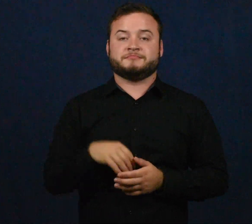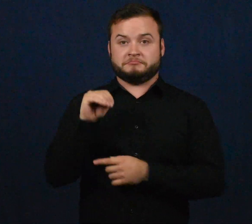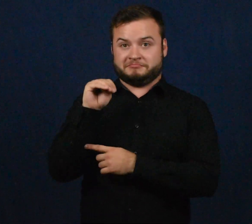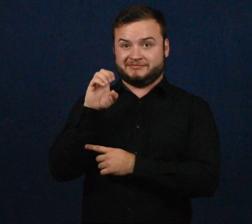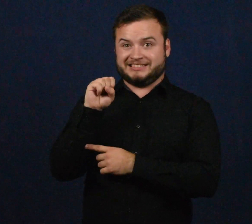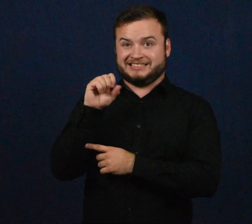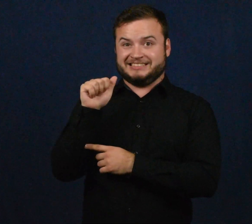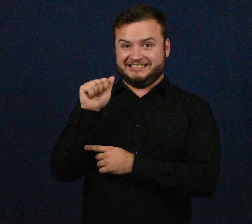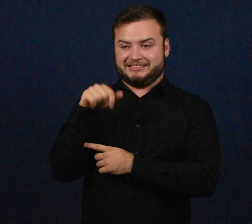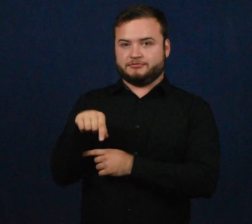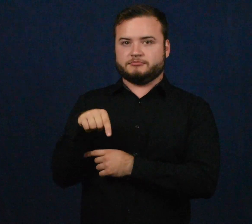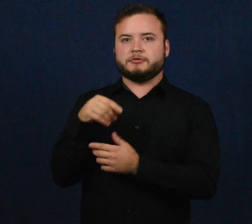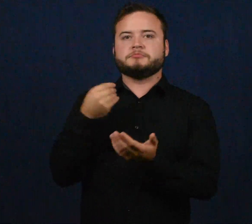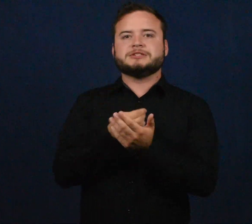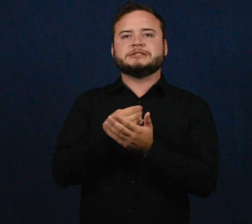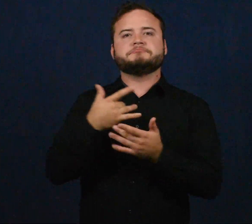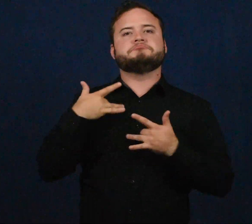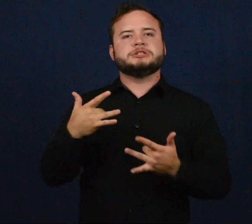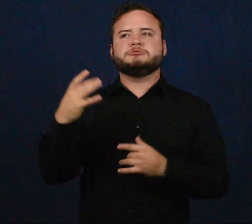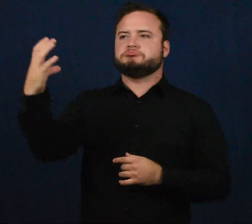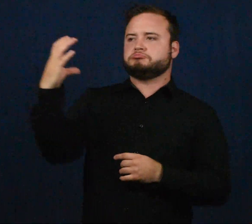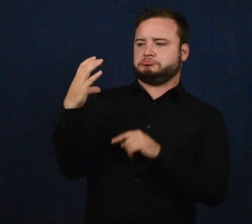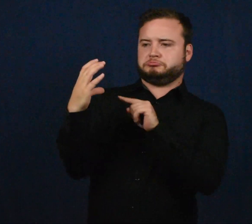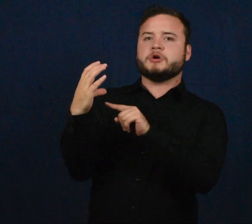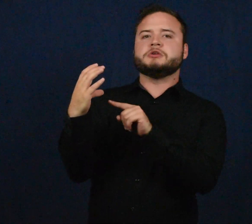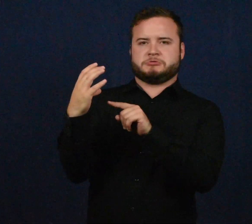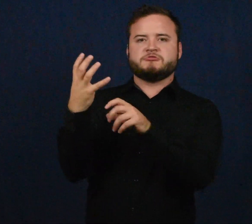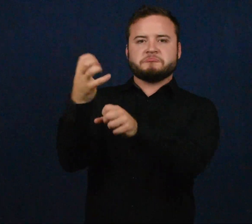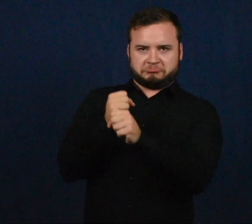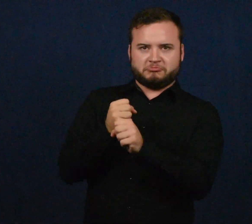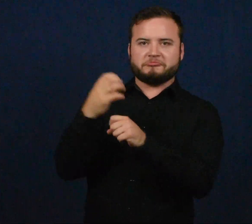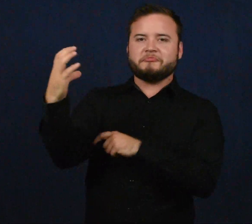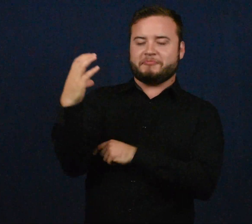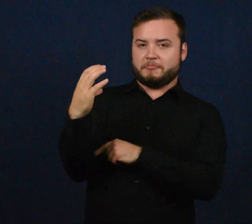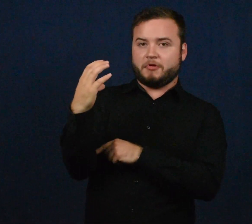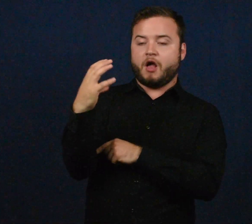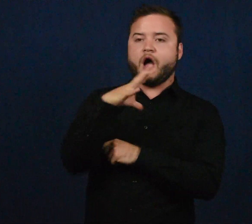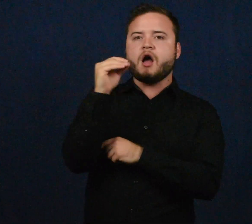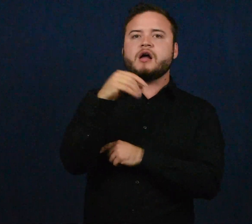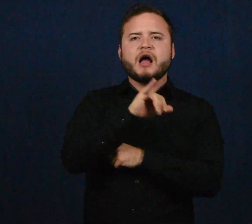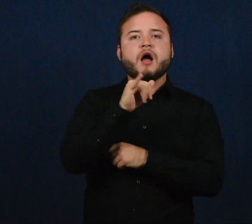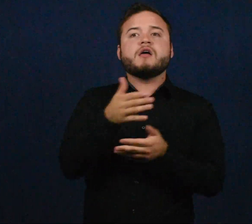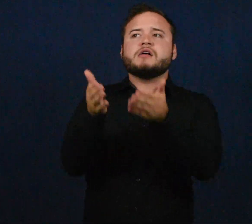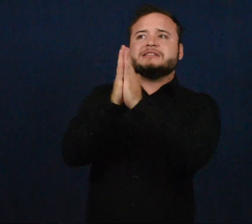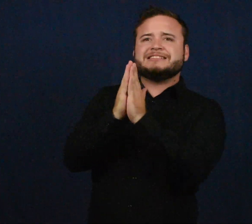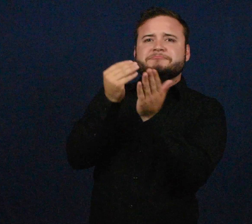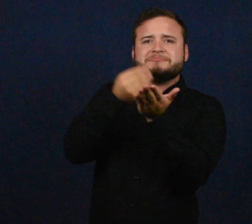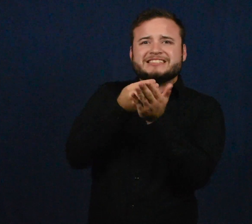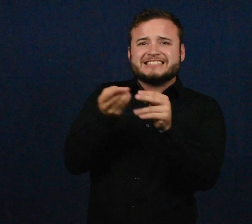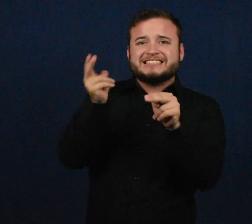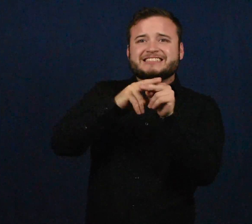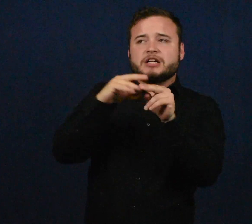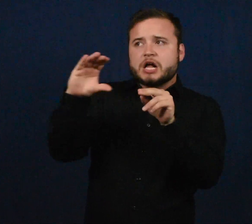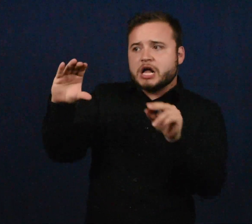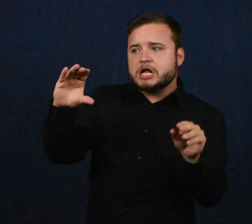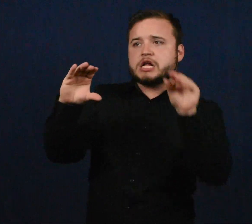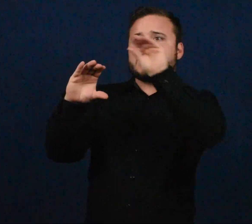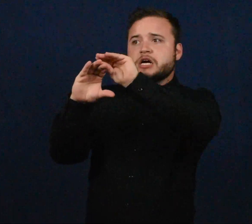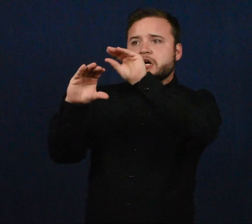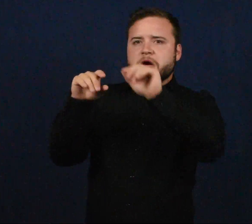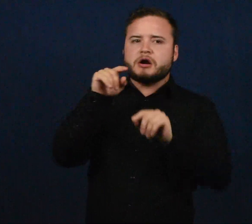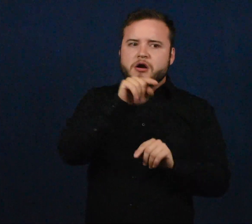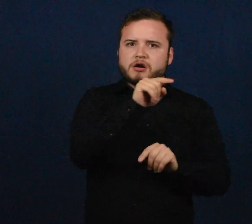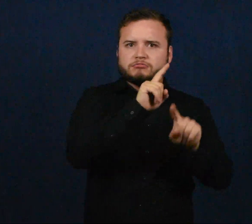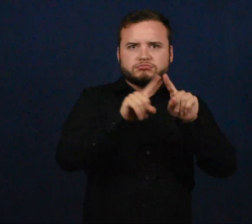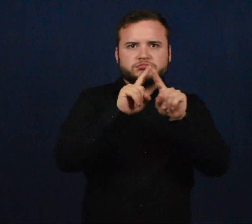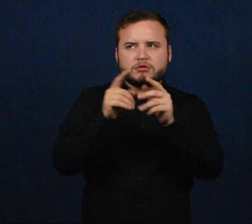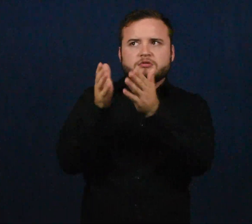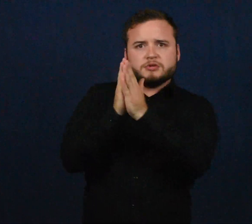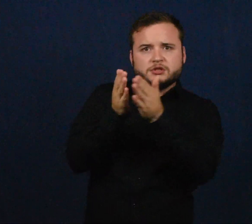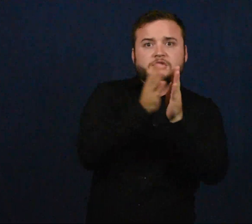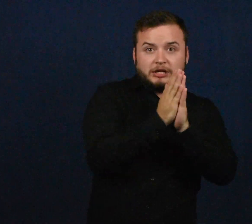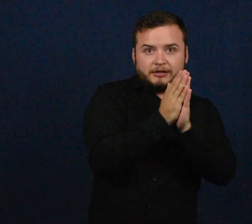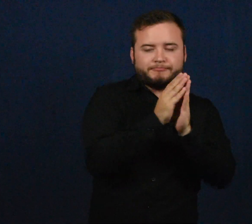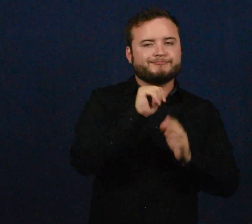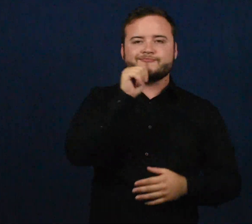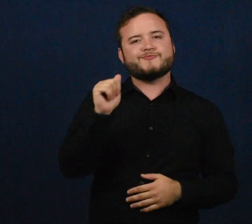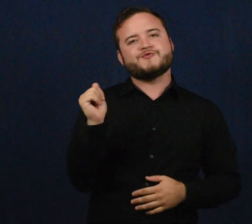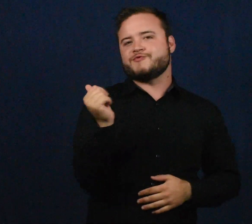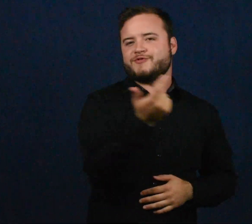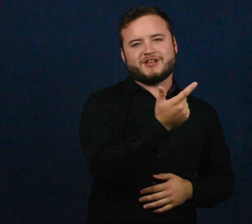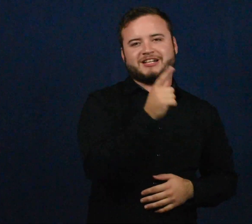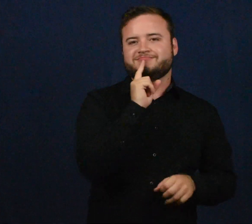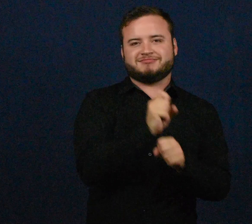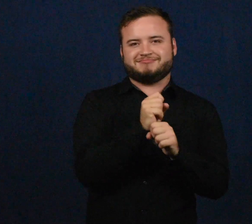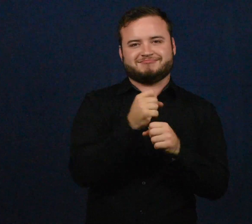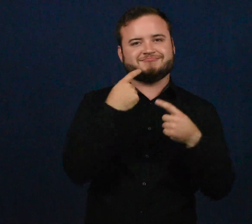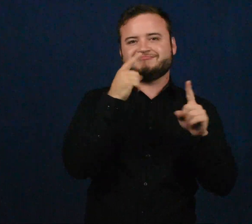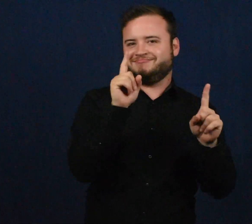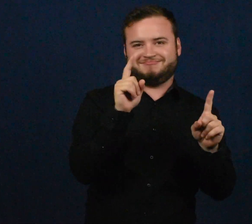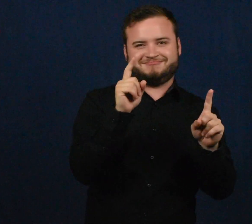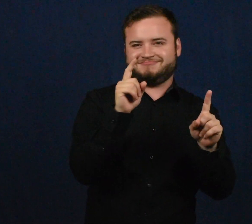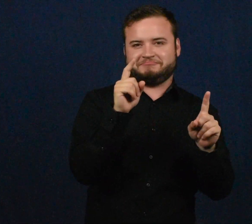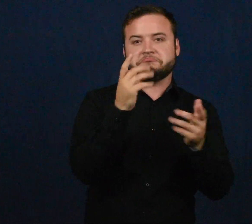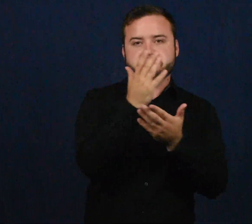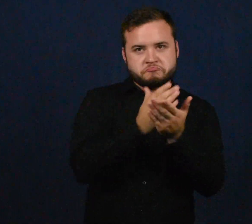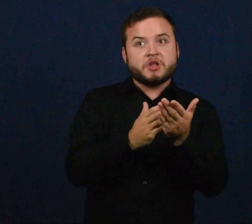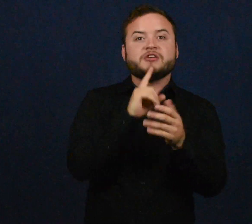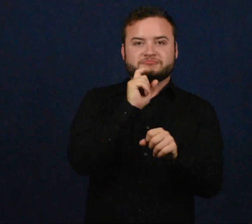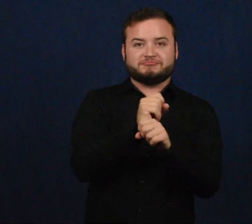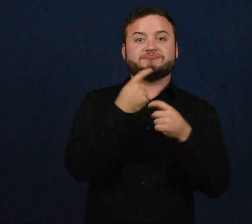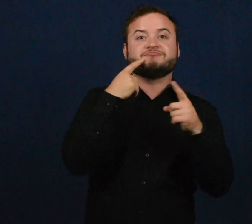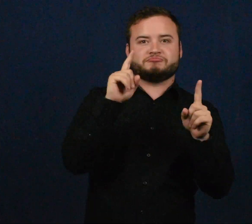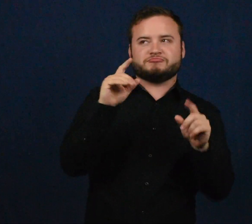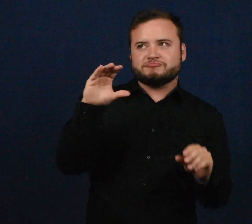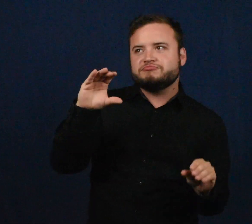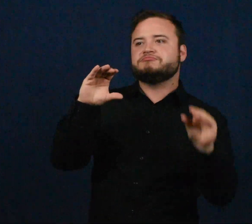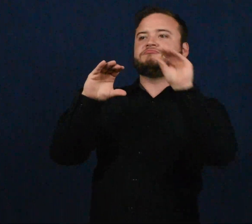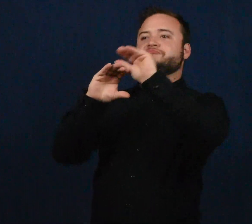MSA got their base and they also received some of their funding increase but not all of it.